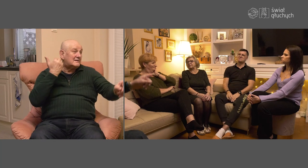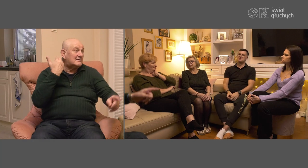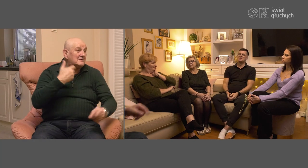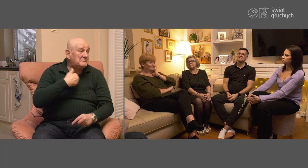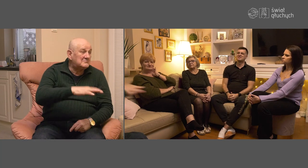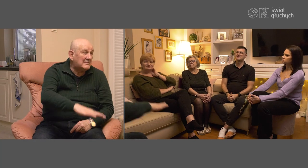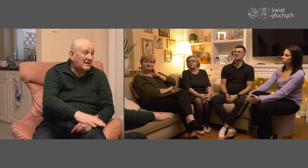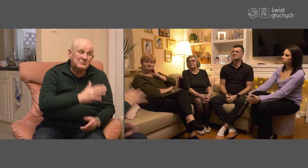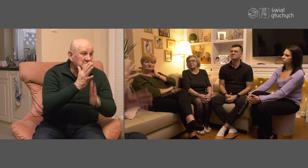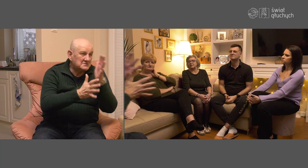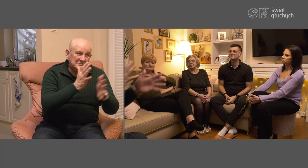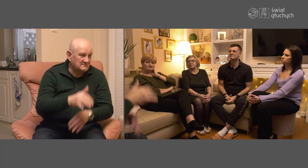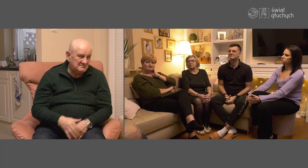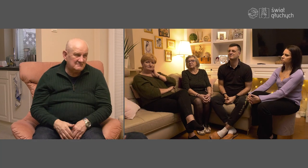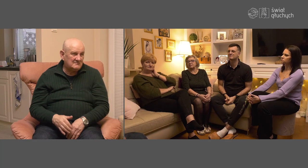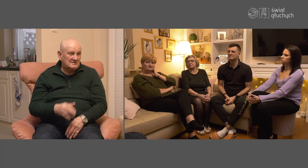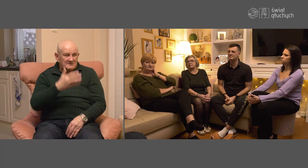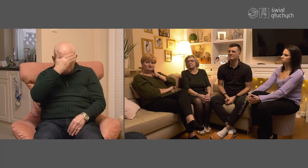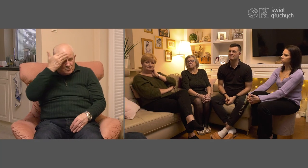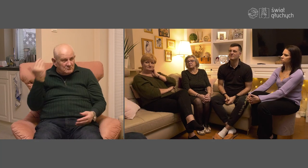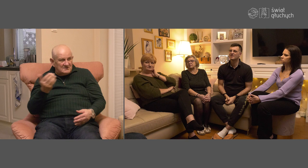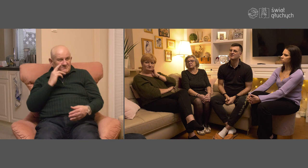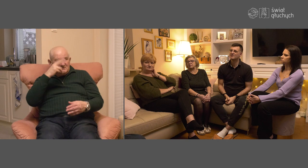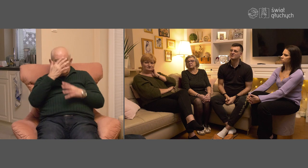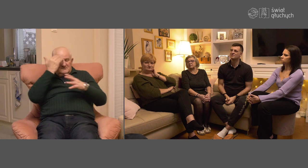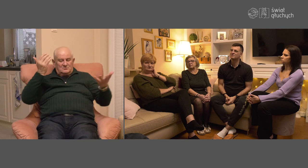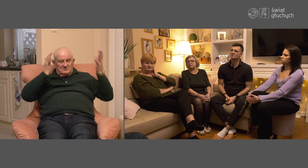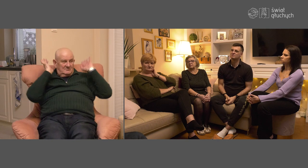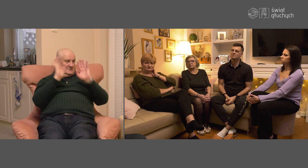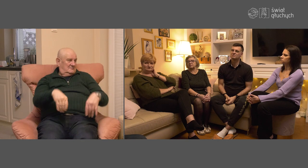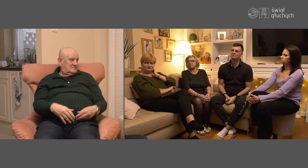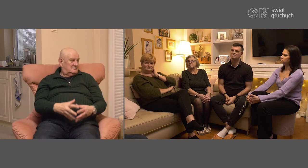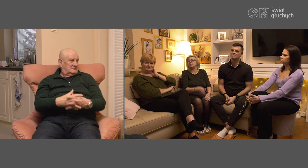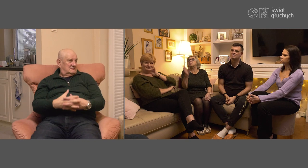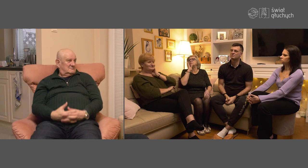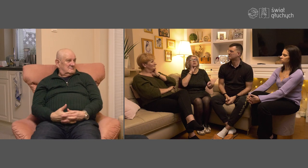[Tadeusz]: And when I was young, no one in the family signed, my parents didn't know sign language.